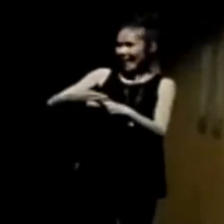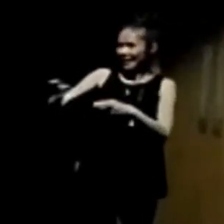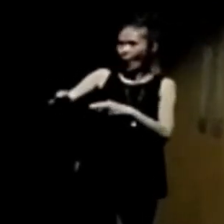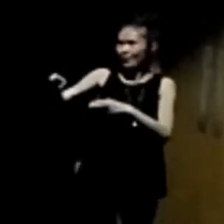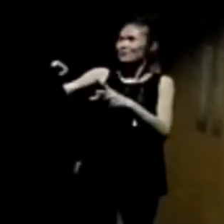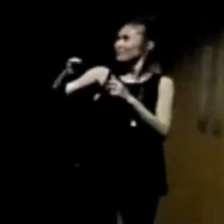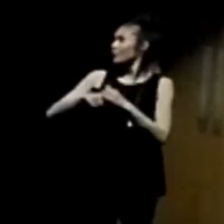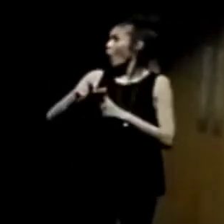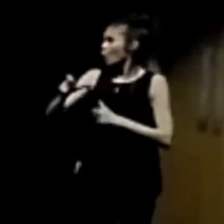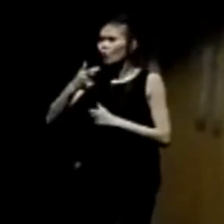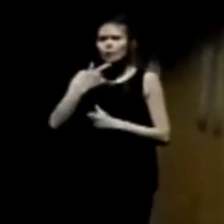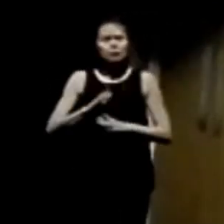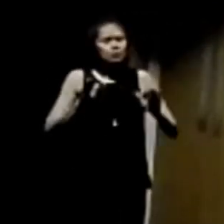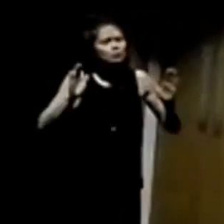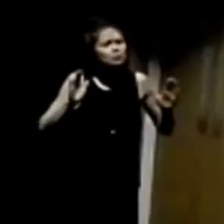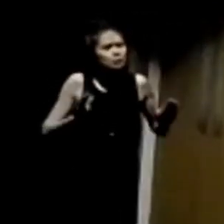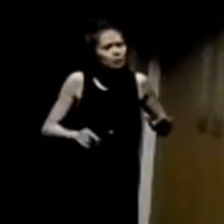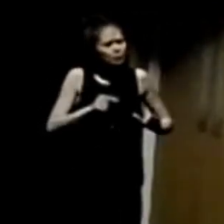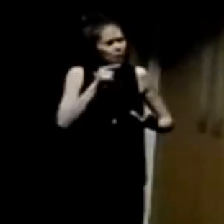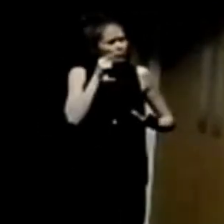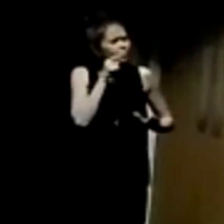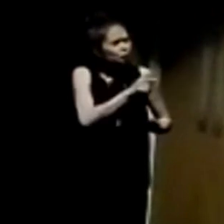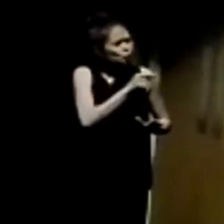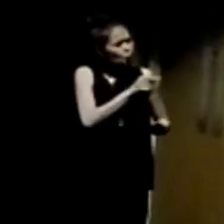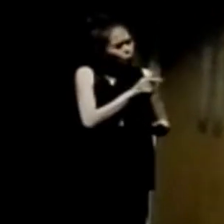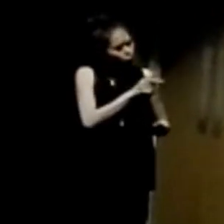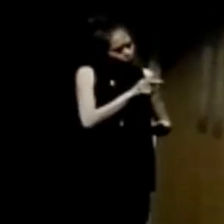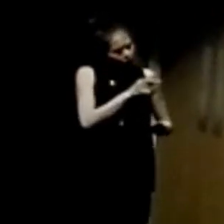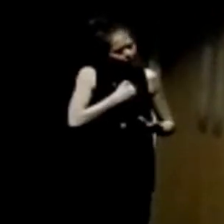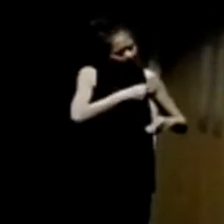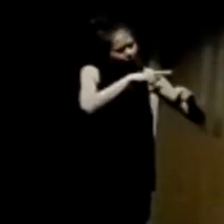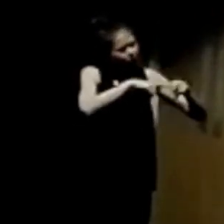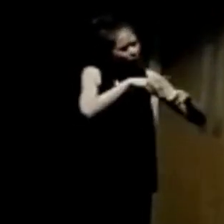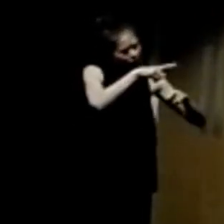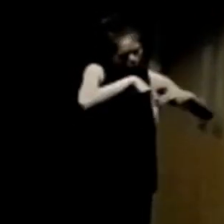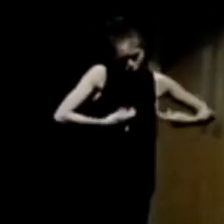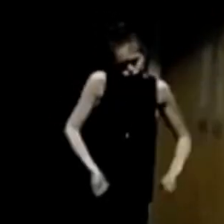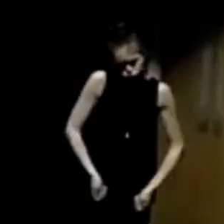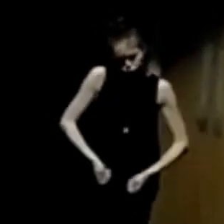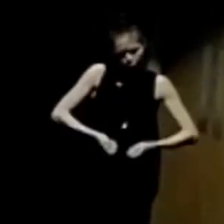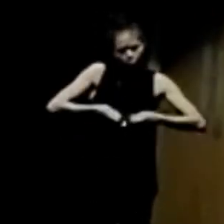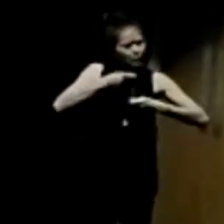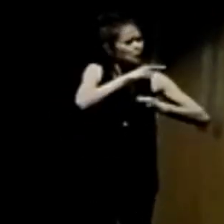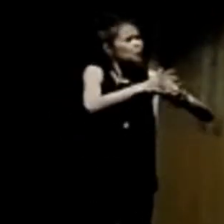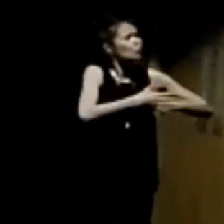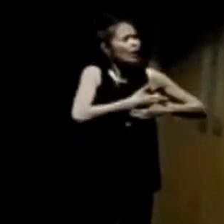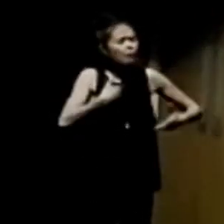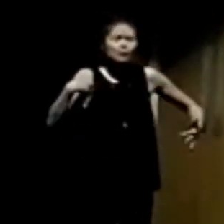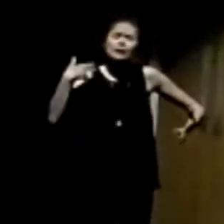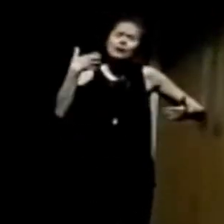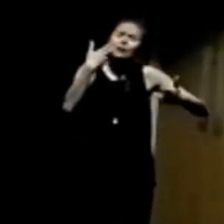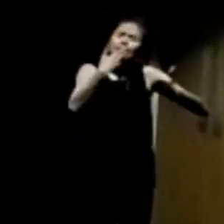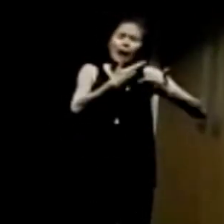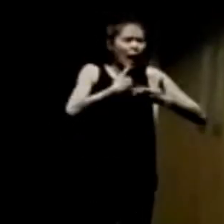Cordelia, good my lord you have forgotten me? Break me, love me, and return those to thee back as our lives fit.